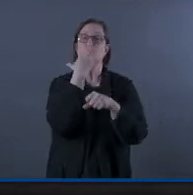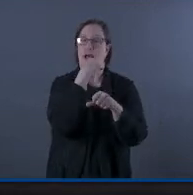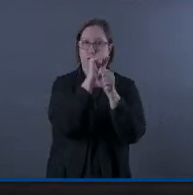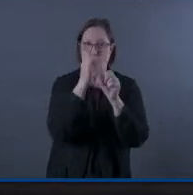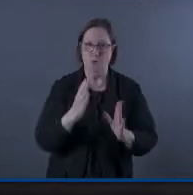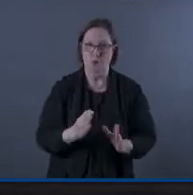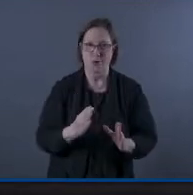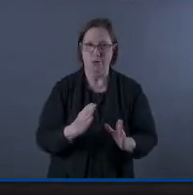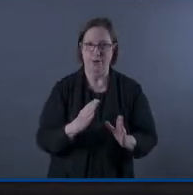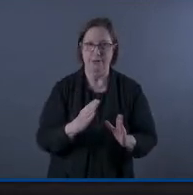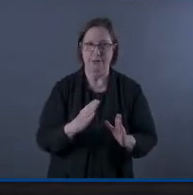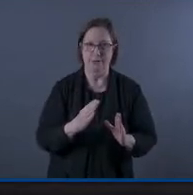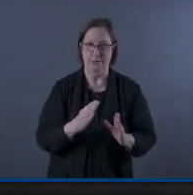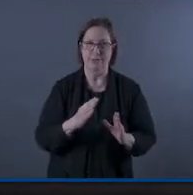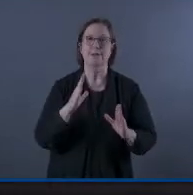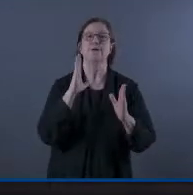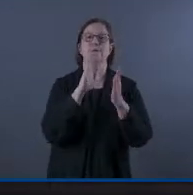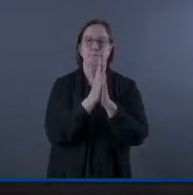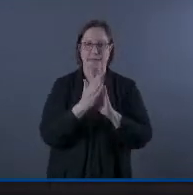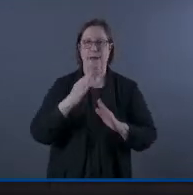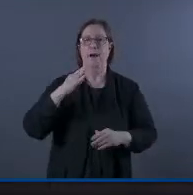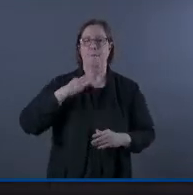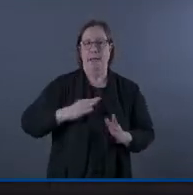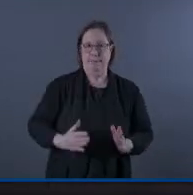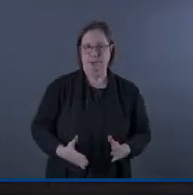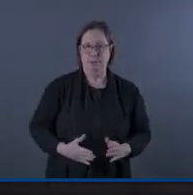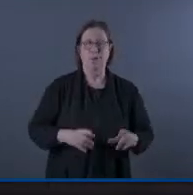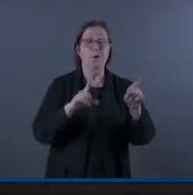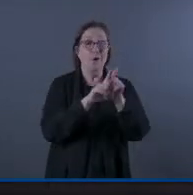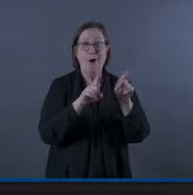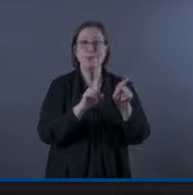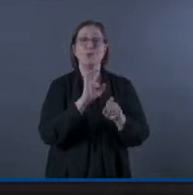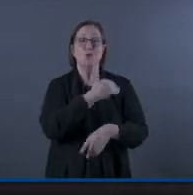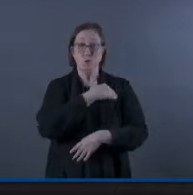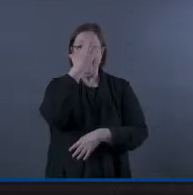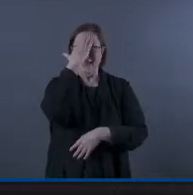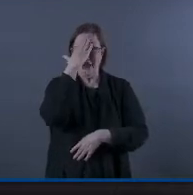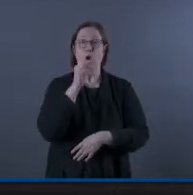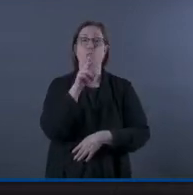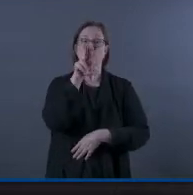in less than six months as well, starting on May 1st. So I guess a couple of things I would say one is,